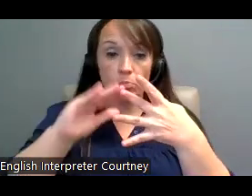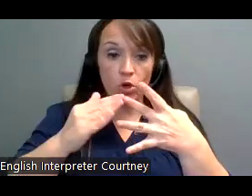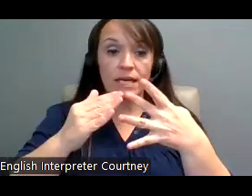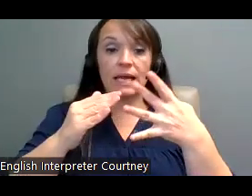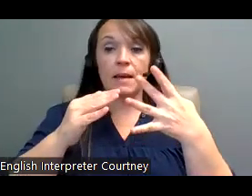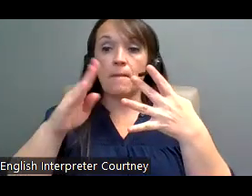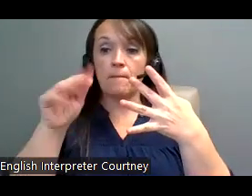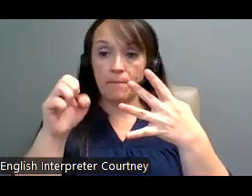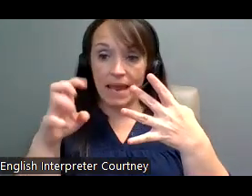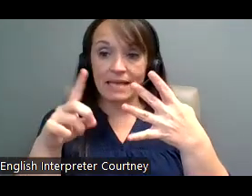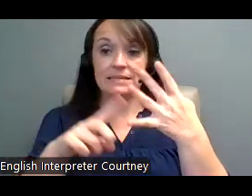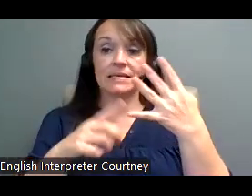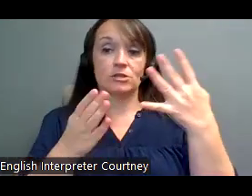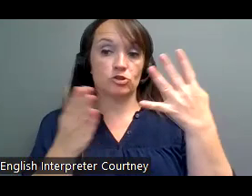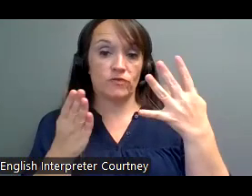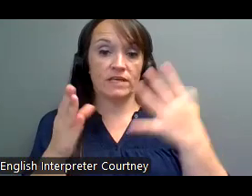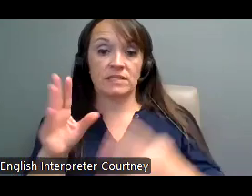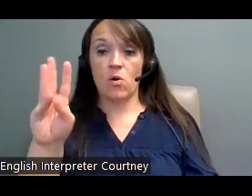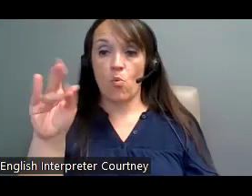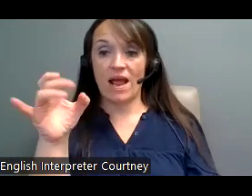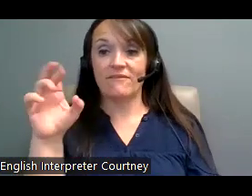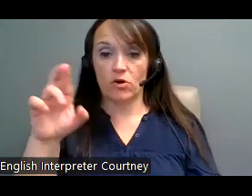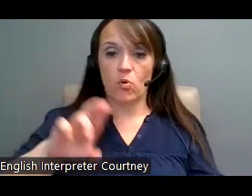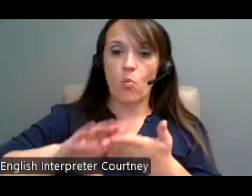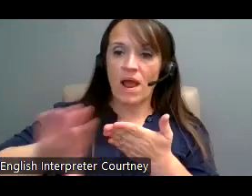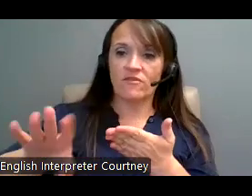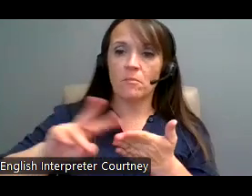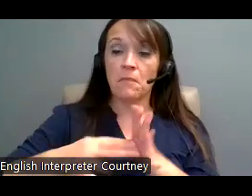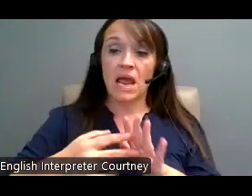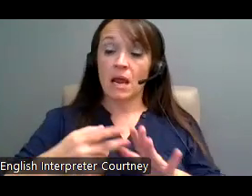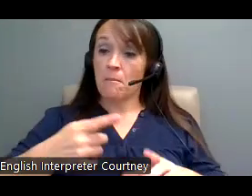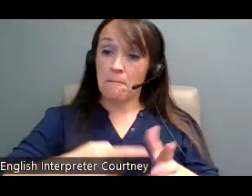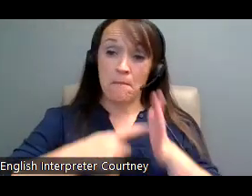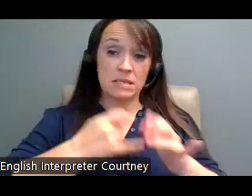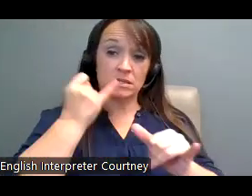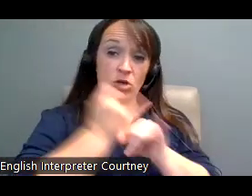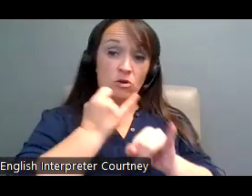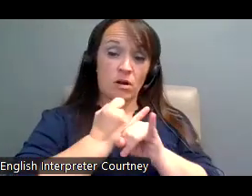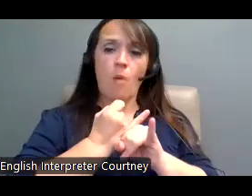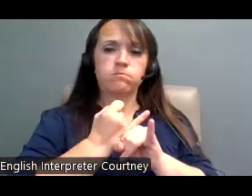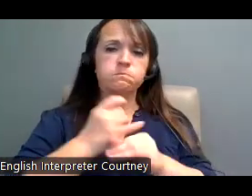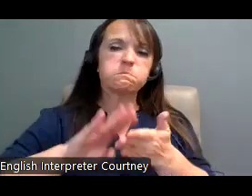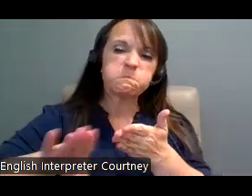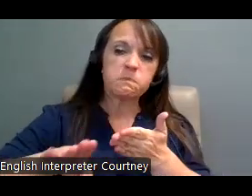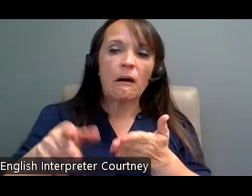provide more flexible and community oriented care alternatives for those eligible for Medicaid.